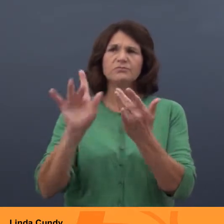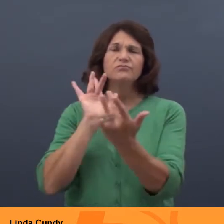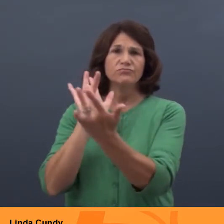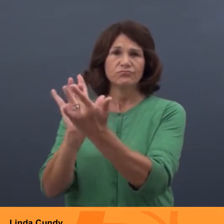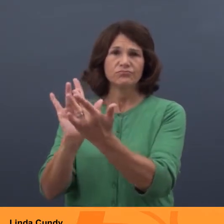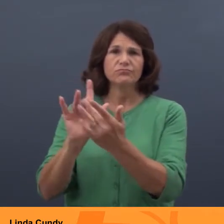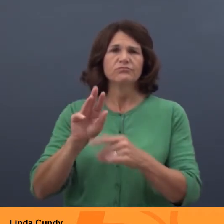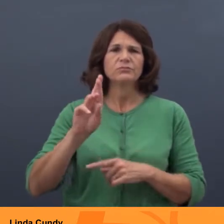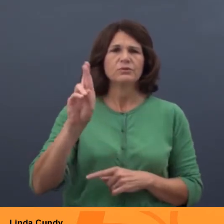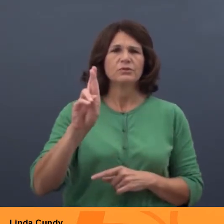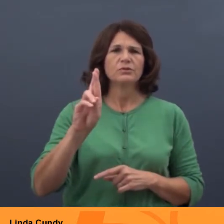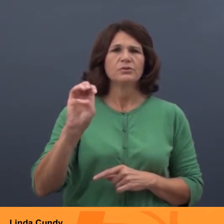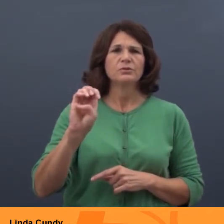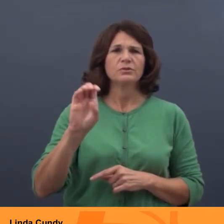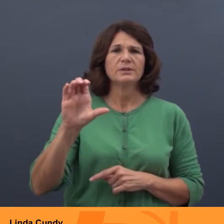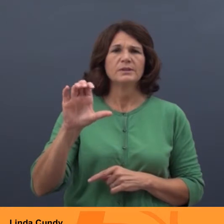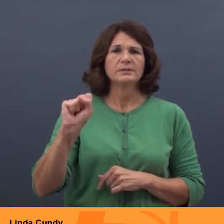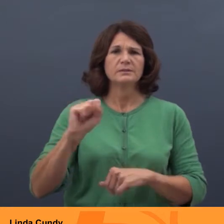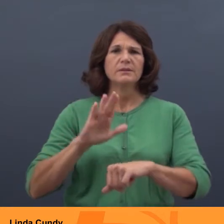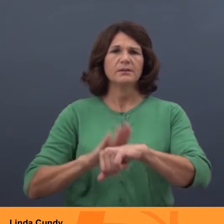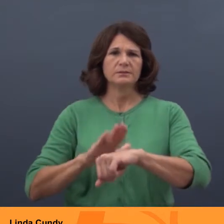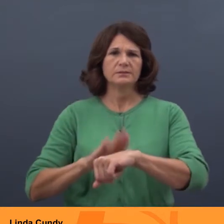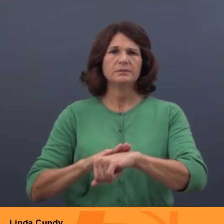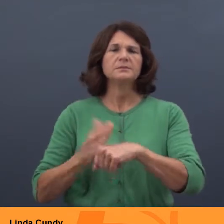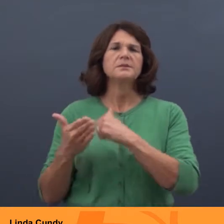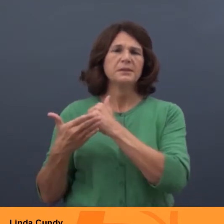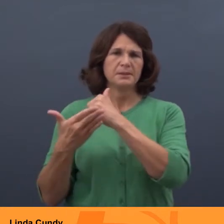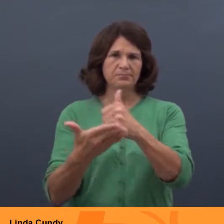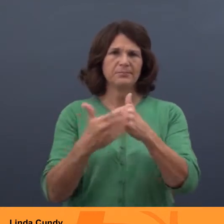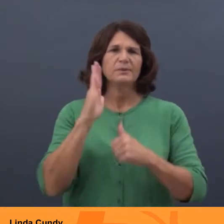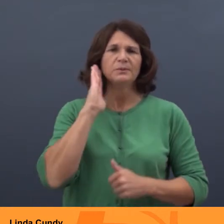Self-Advocacy Skills Checklist, please contact your RECS consultant.